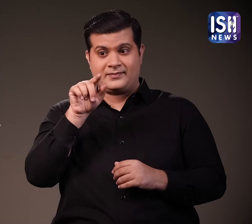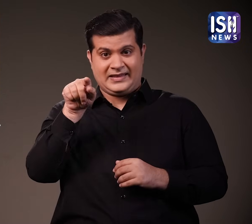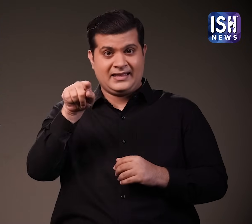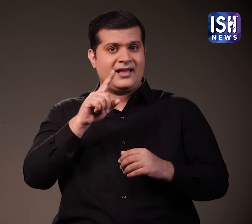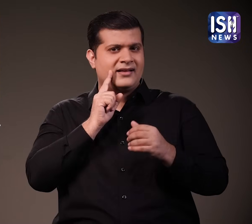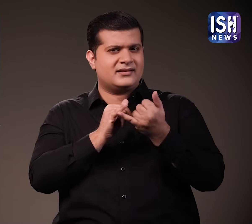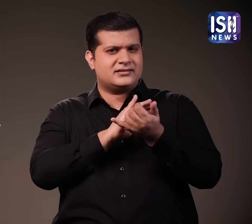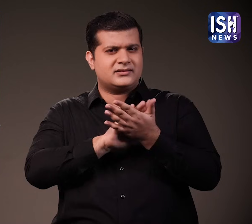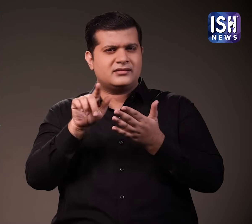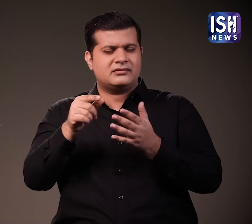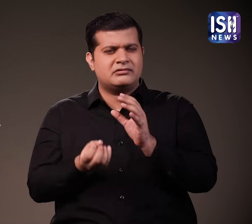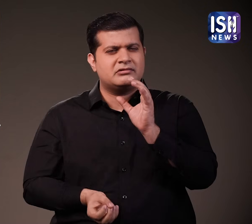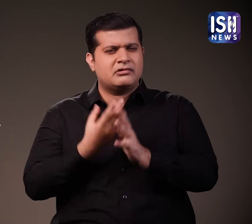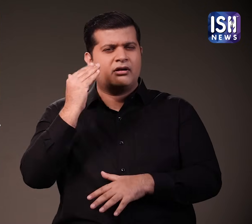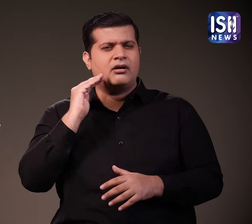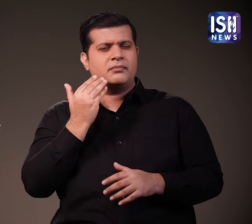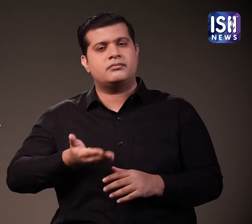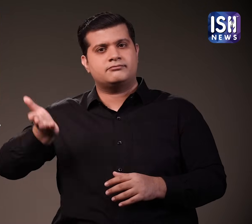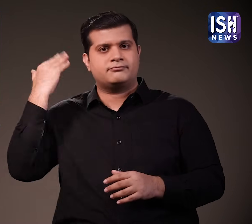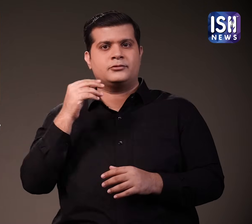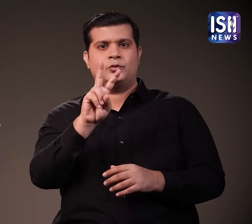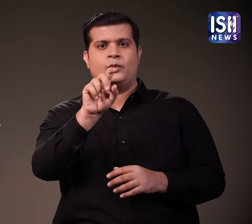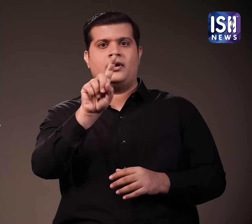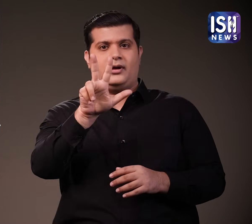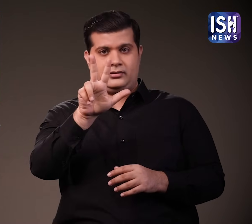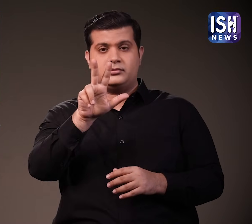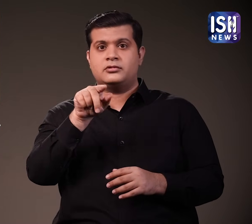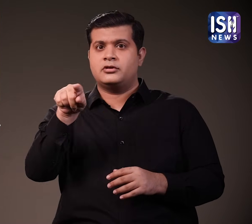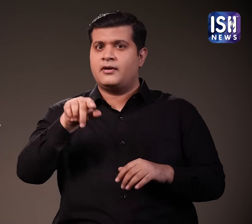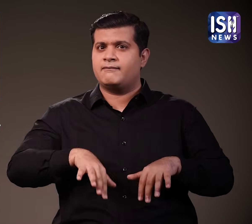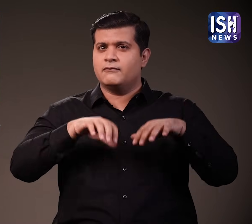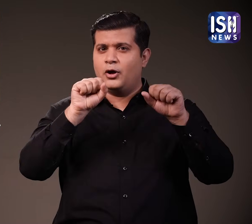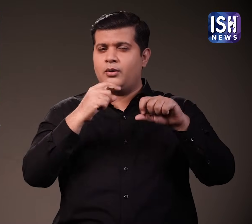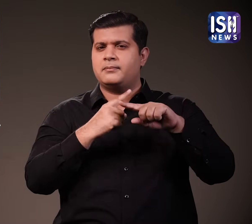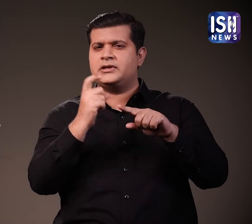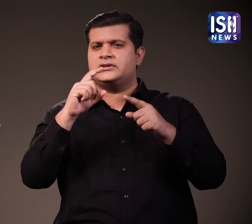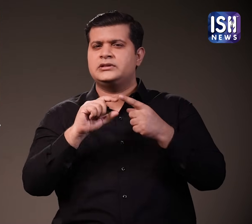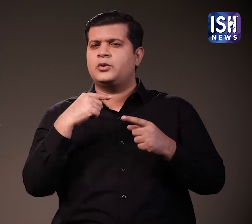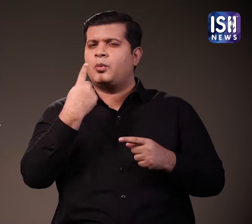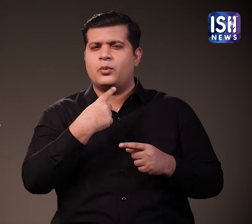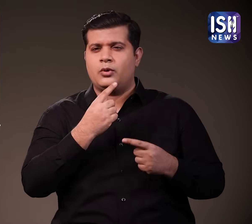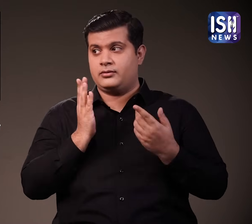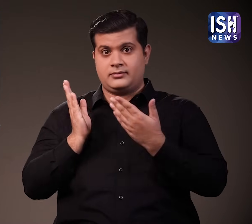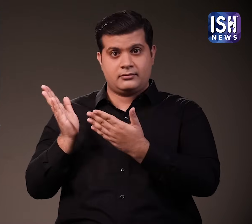ISH was launched in 2018 and it's Founder CEO is Mr Alok Kejriwal.